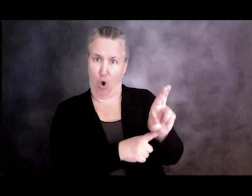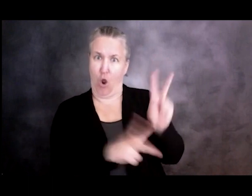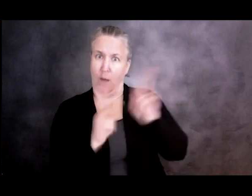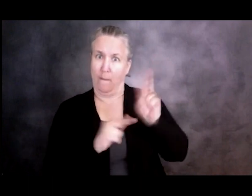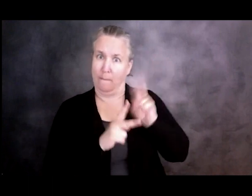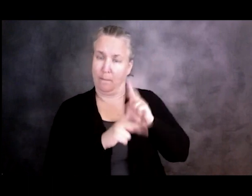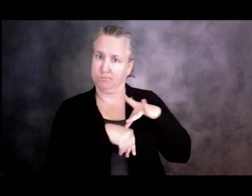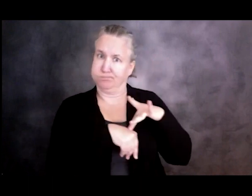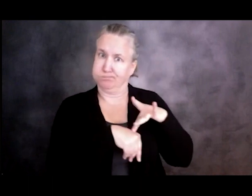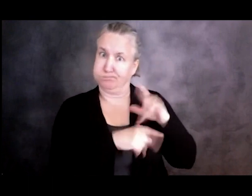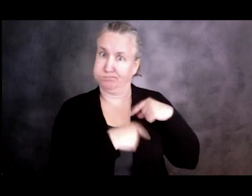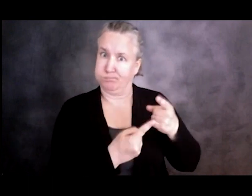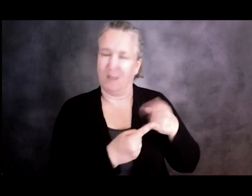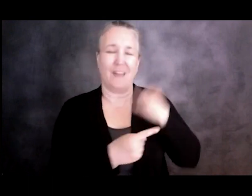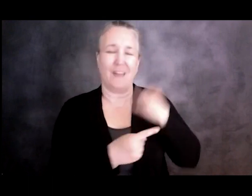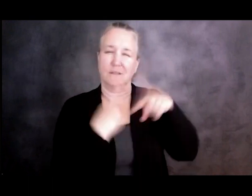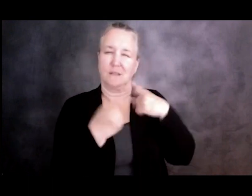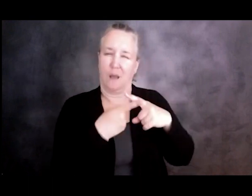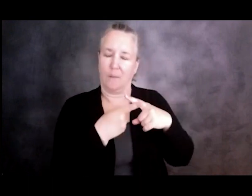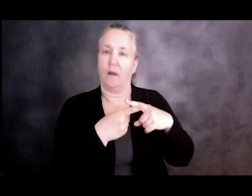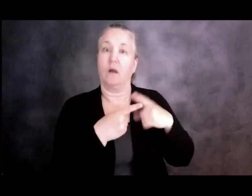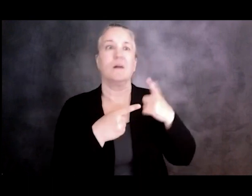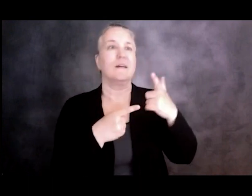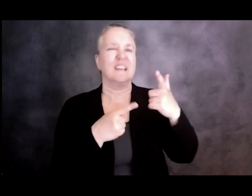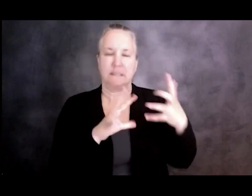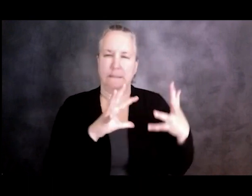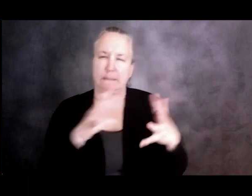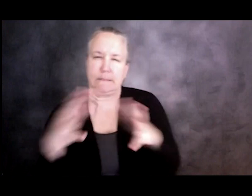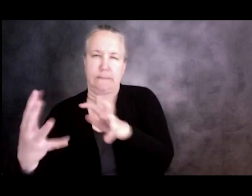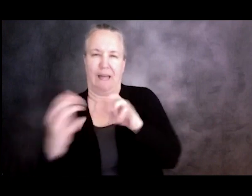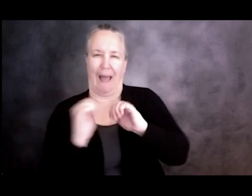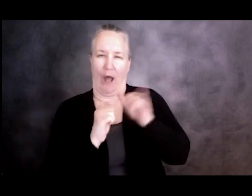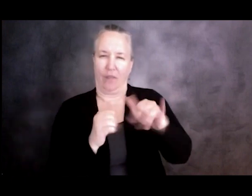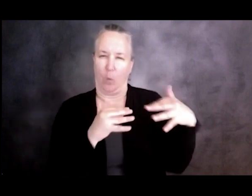States, that idea of a preoccupation actually obscures the ways in which that war was simply